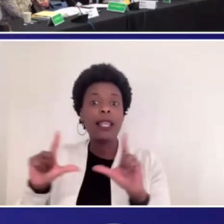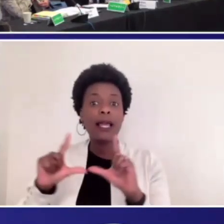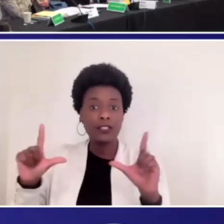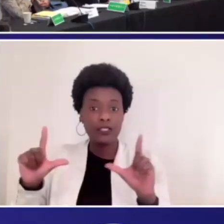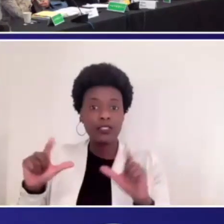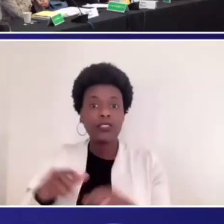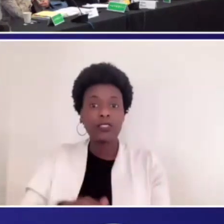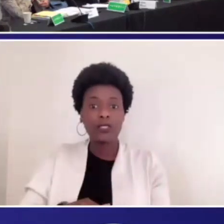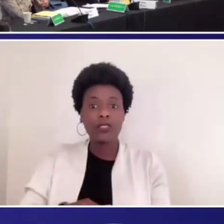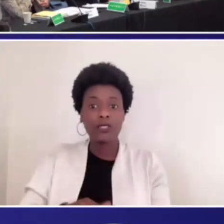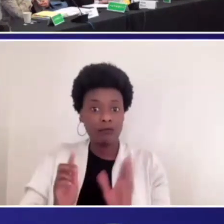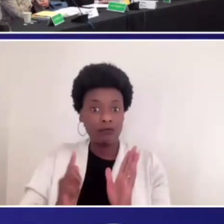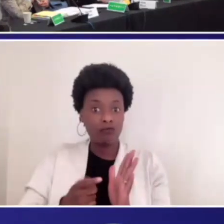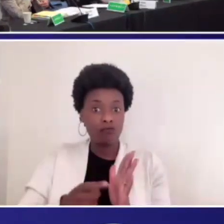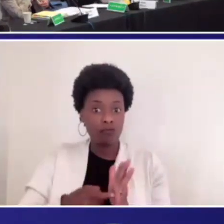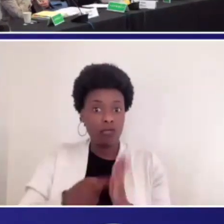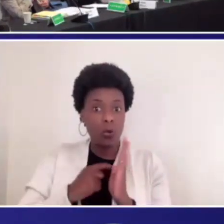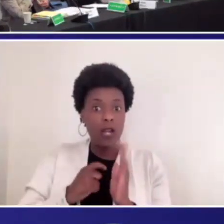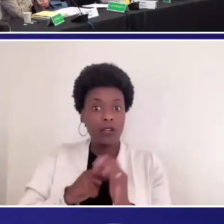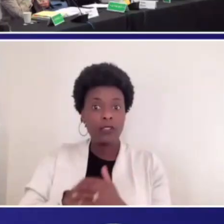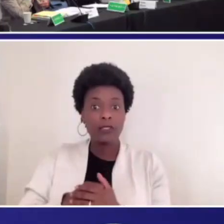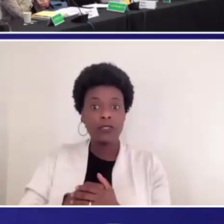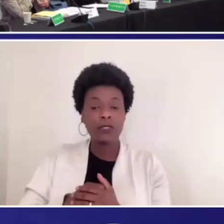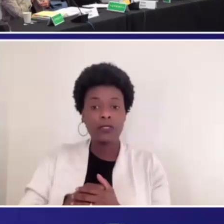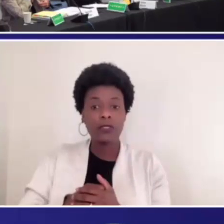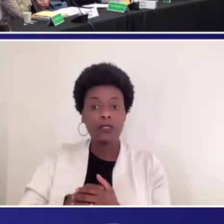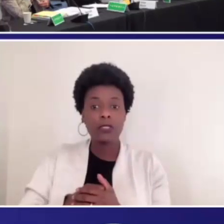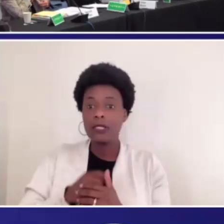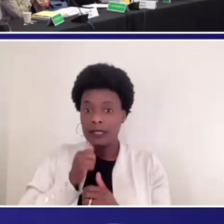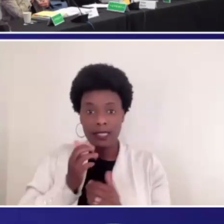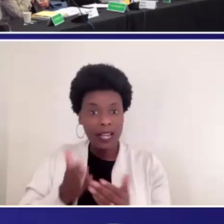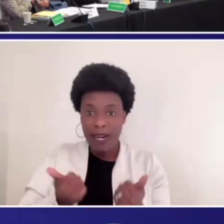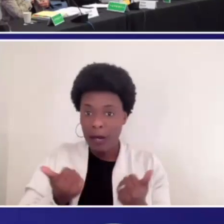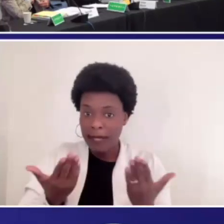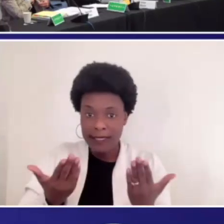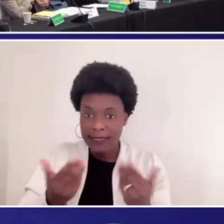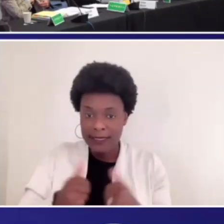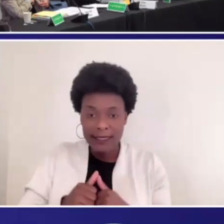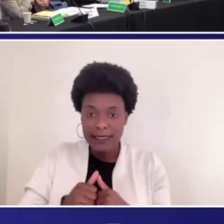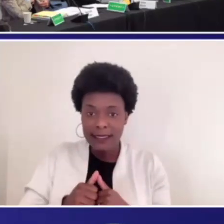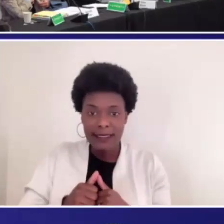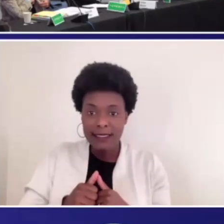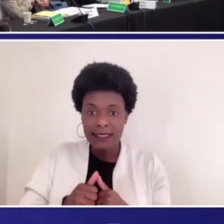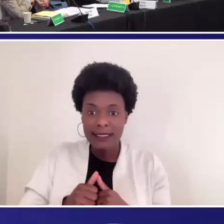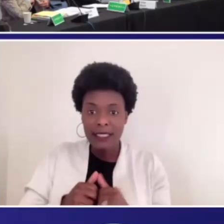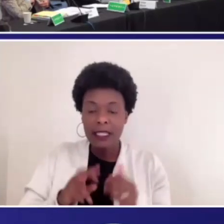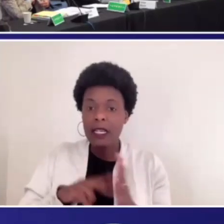Requires. It does not recommend it. In other words, I couldn't teach in the